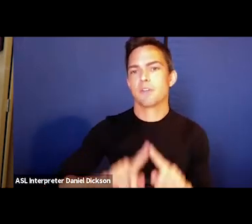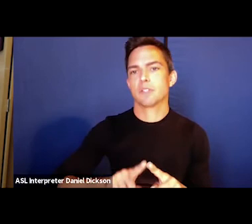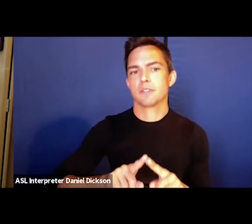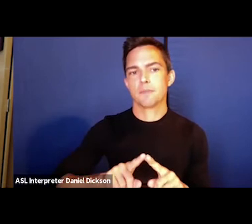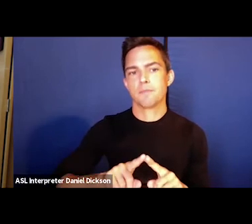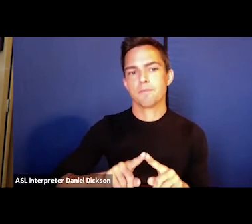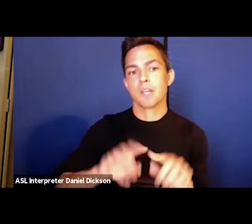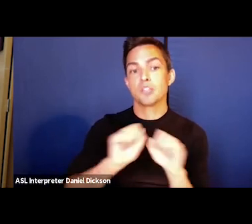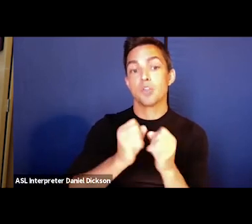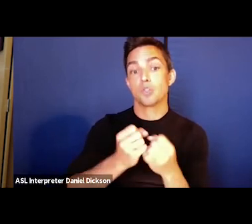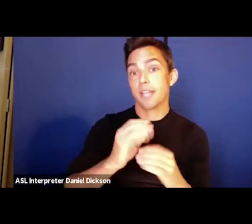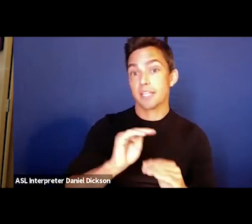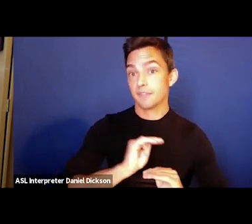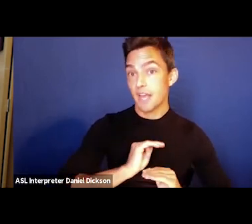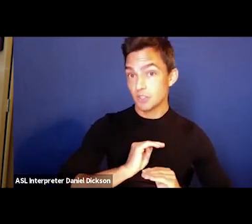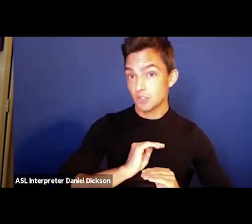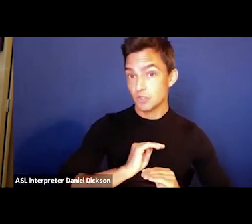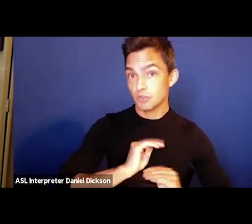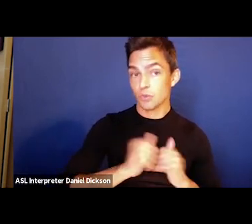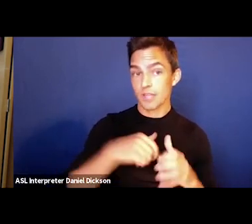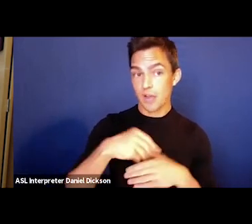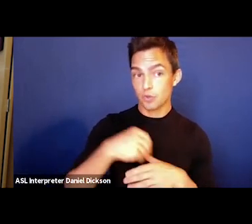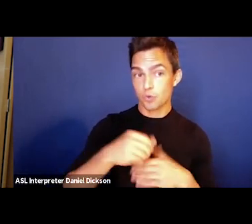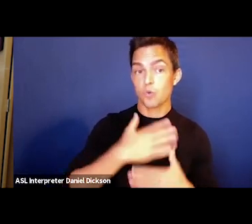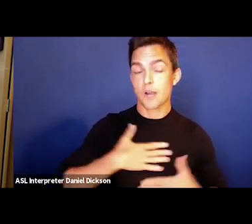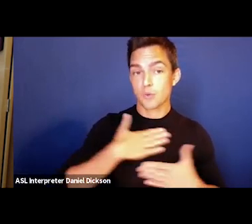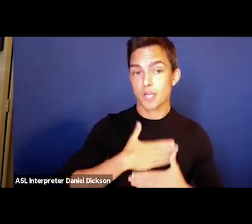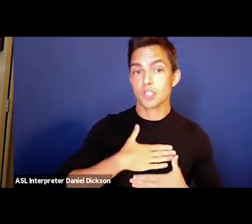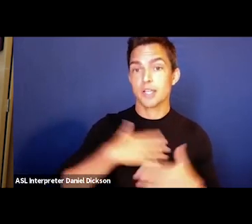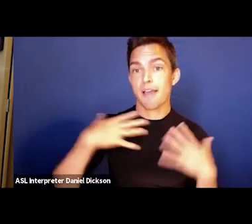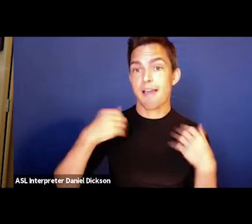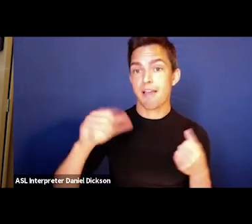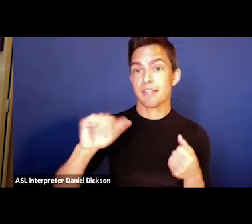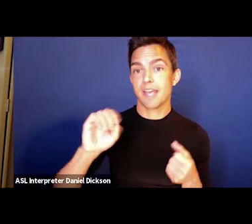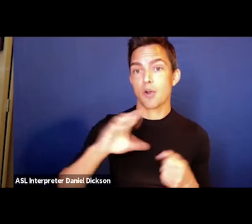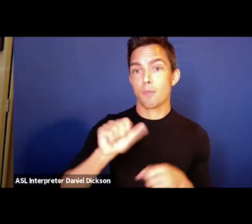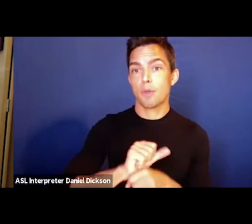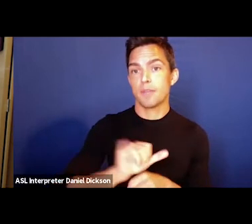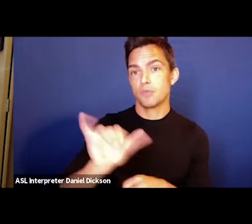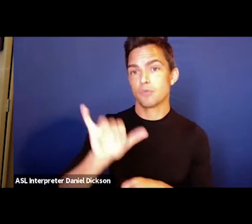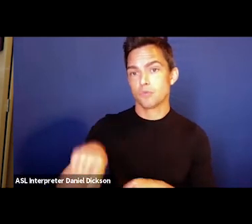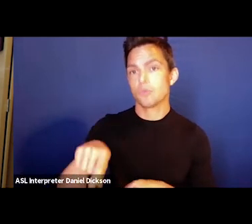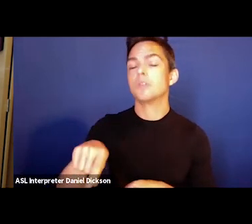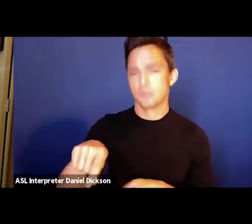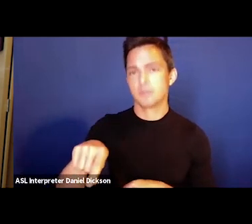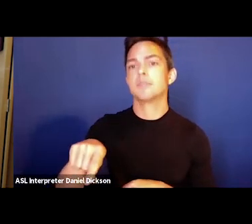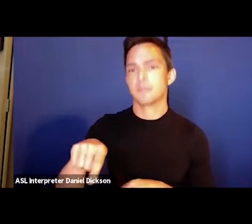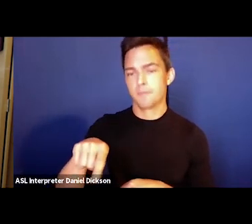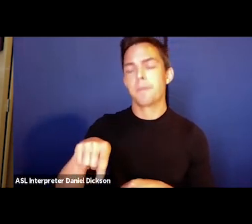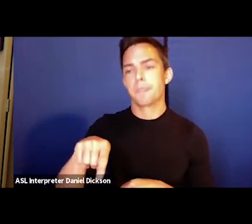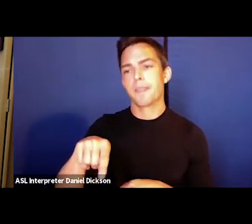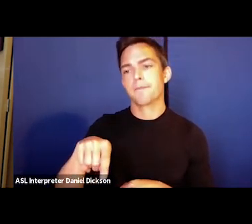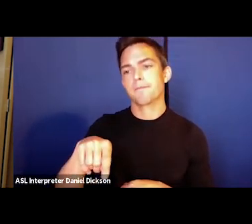satisfaction with outdoor recreation and health, health-care appointments that were continued to be